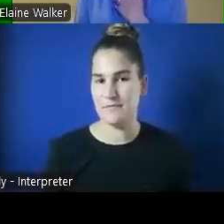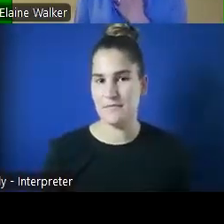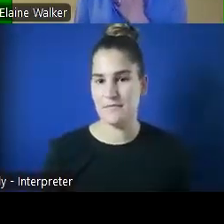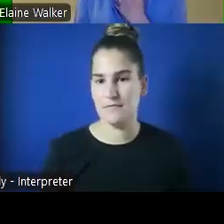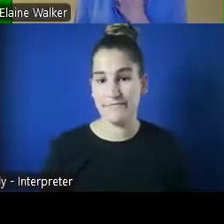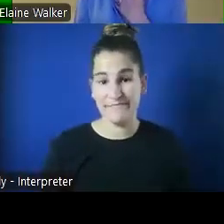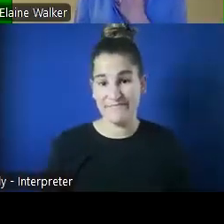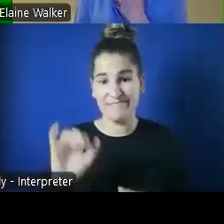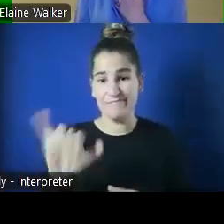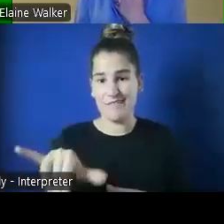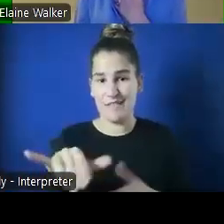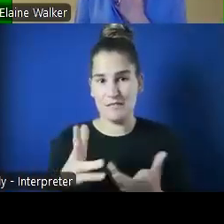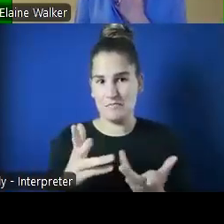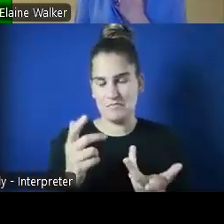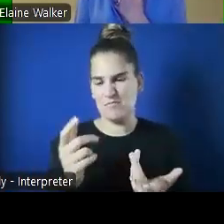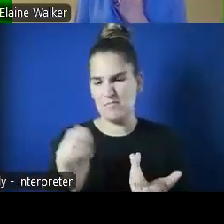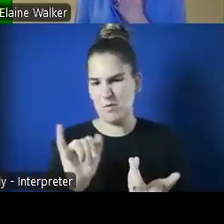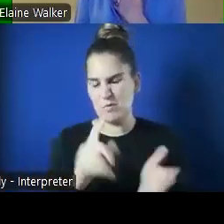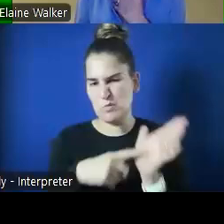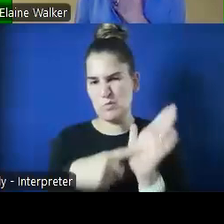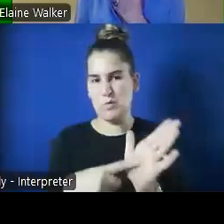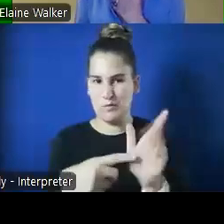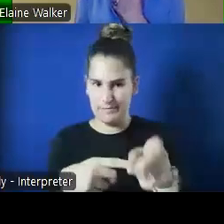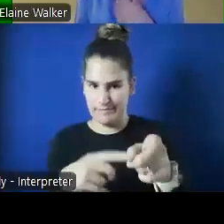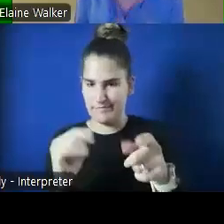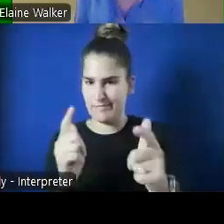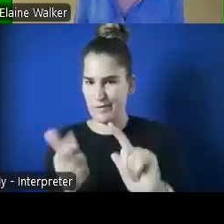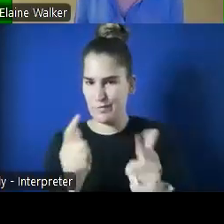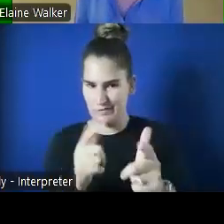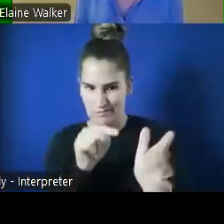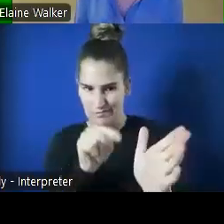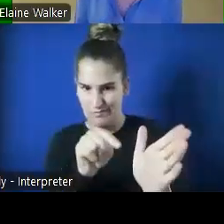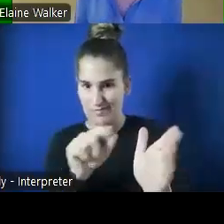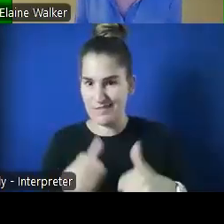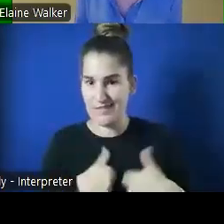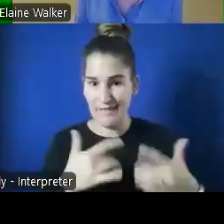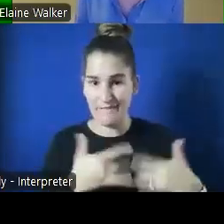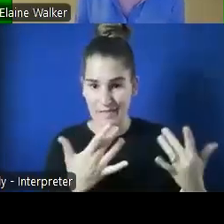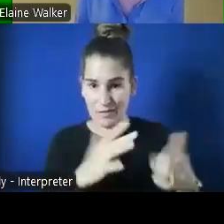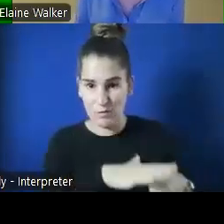also of course reflected in this interaction between life event stress and diagnostic